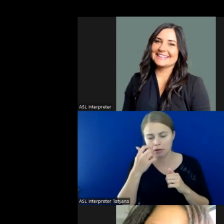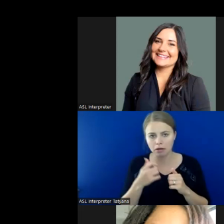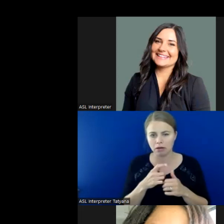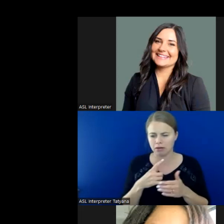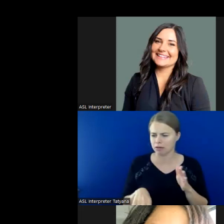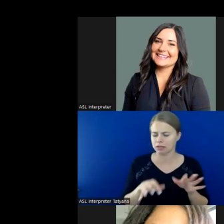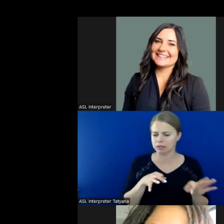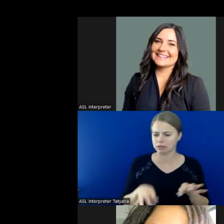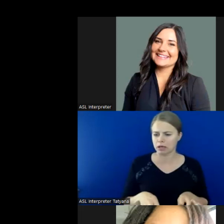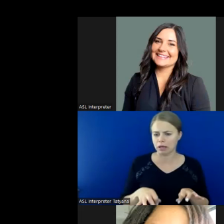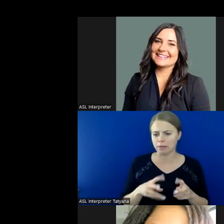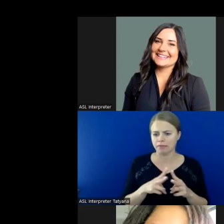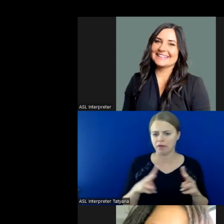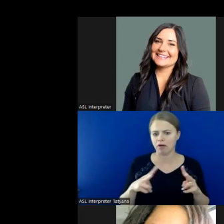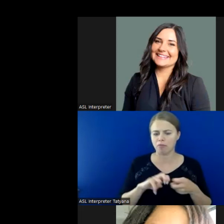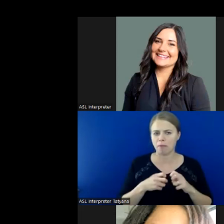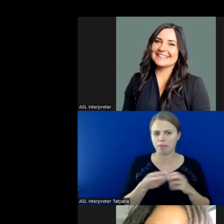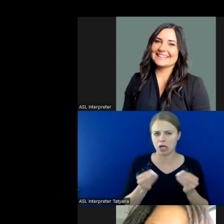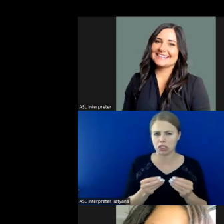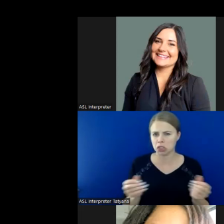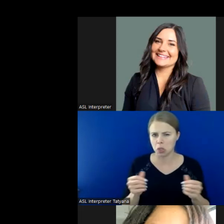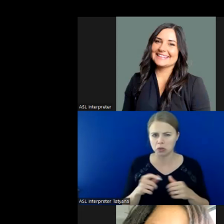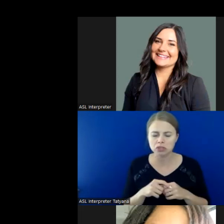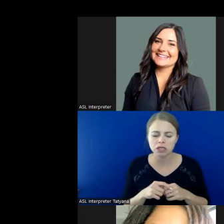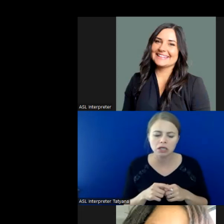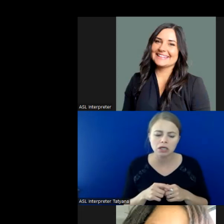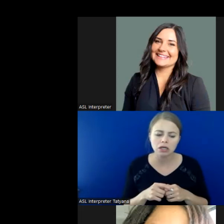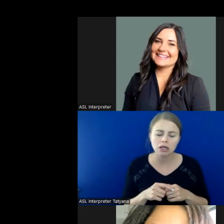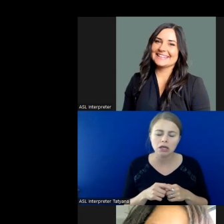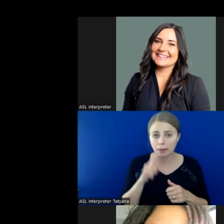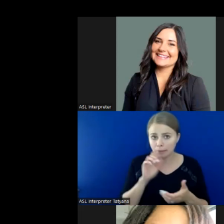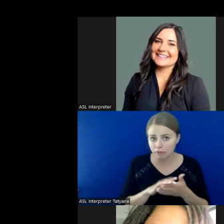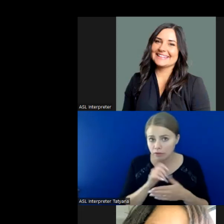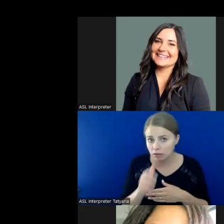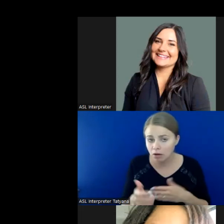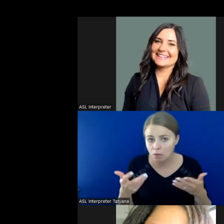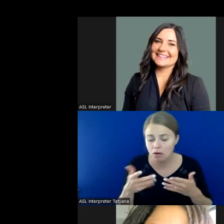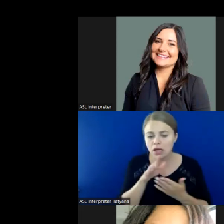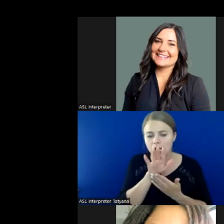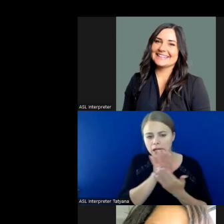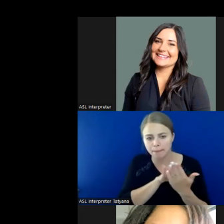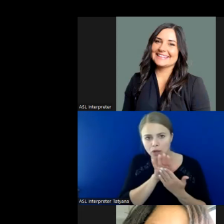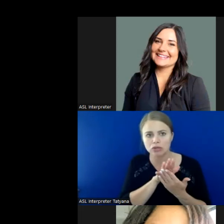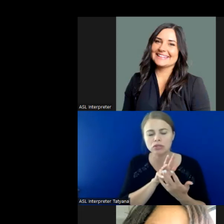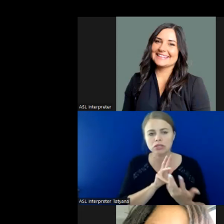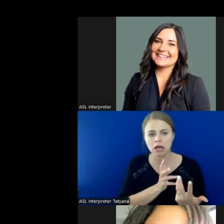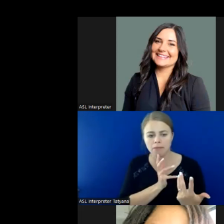as a very problematic solution, which was, believe it or not, in-person accommodation where an individual